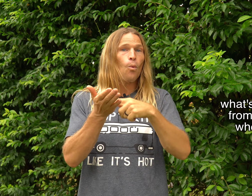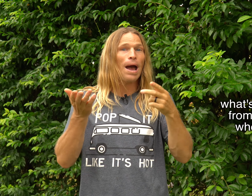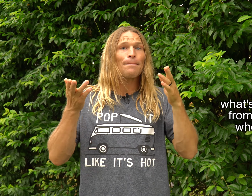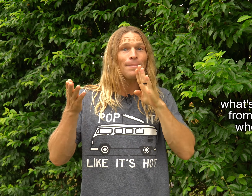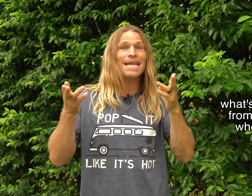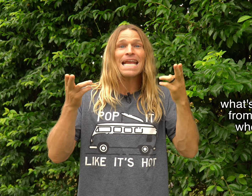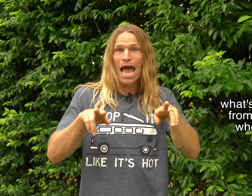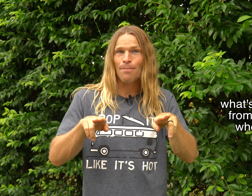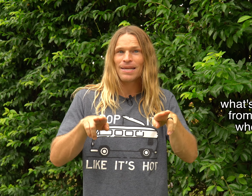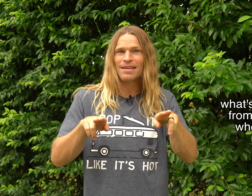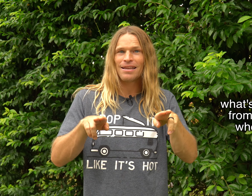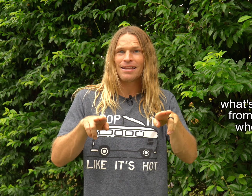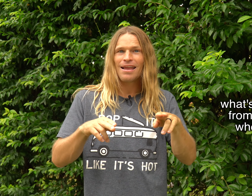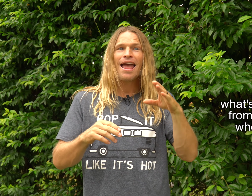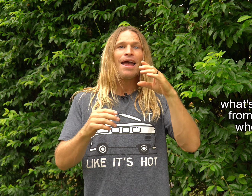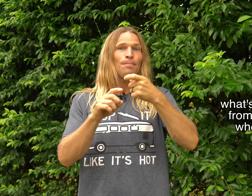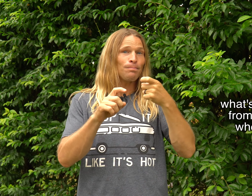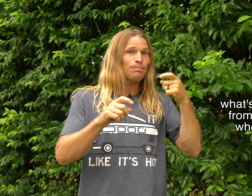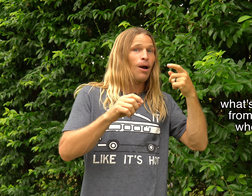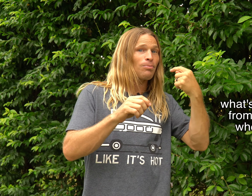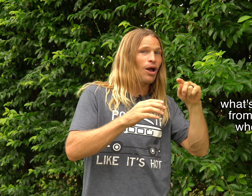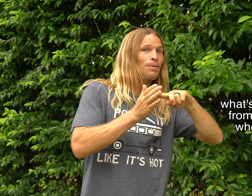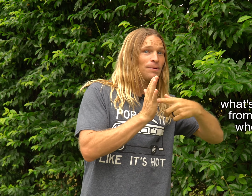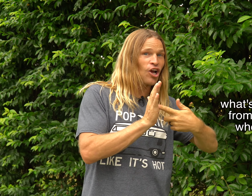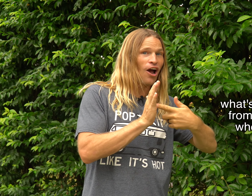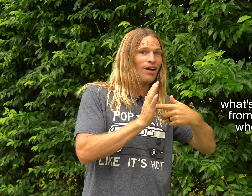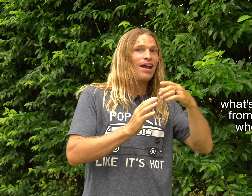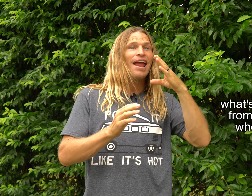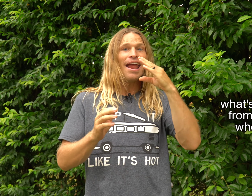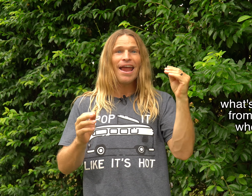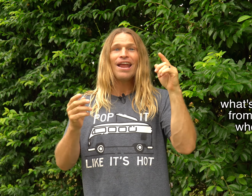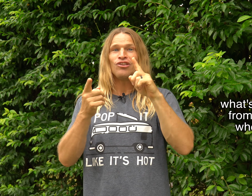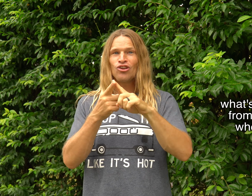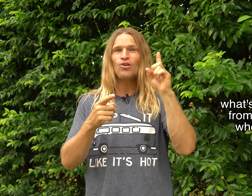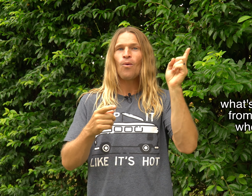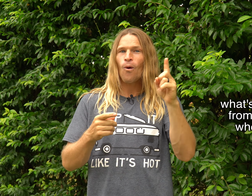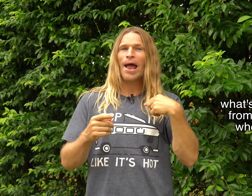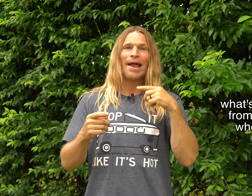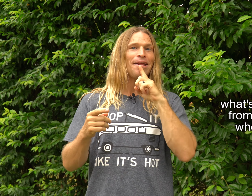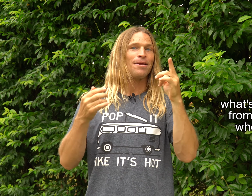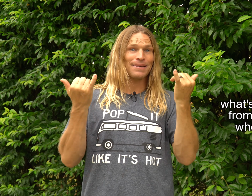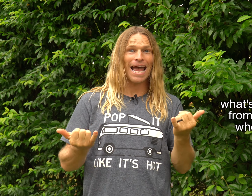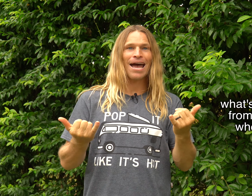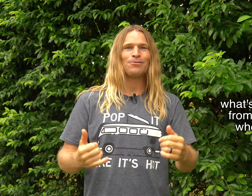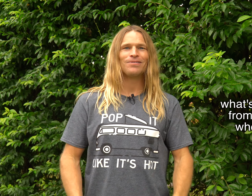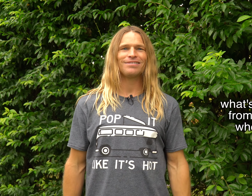what's been happening from the start and to where I'm at now!